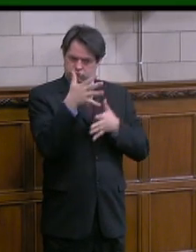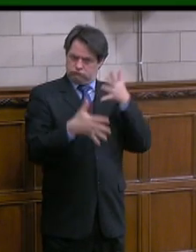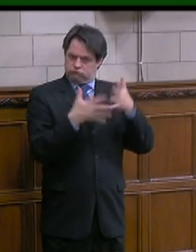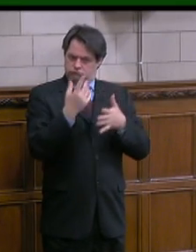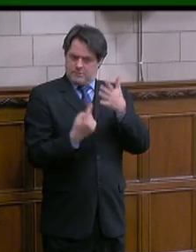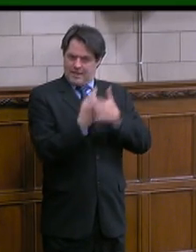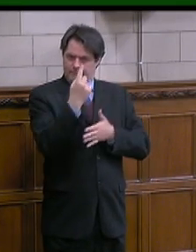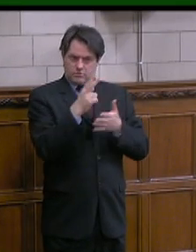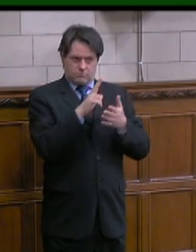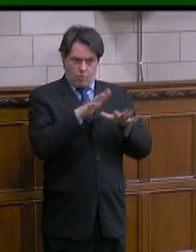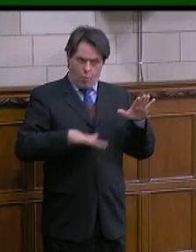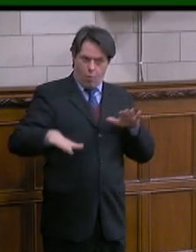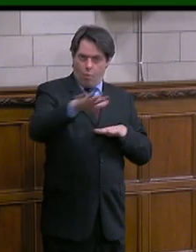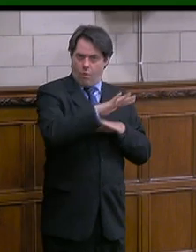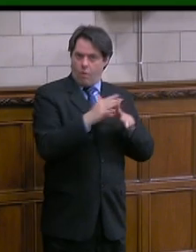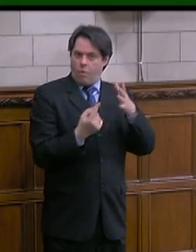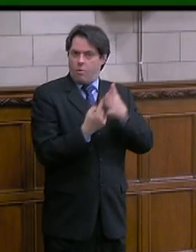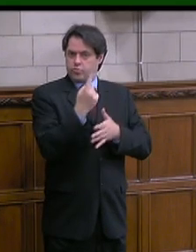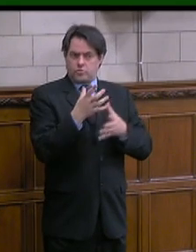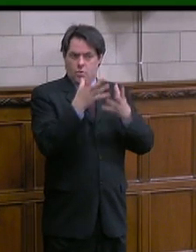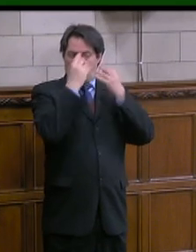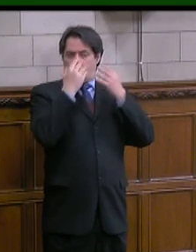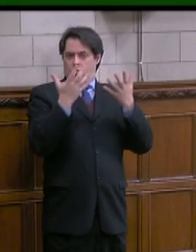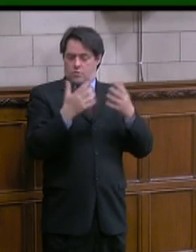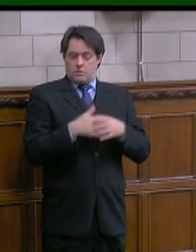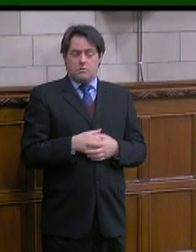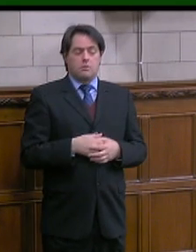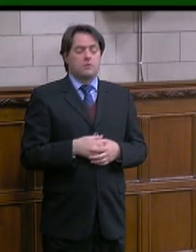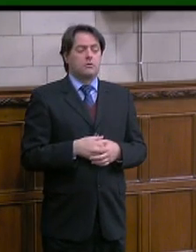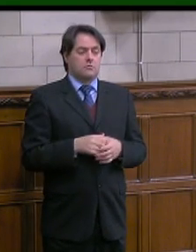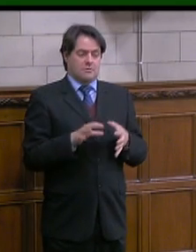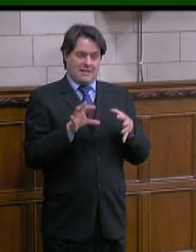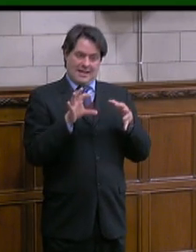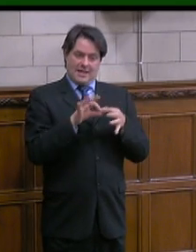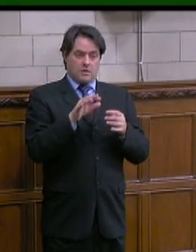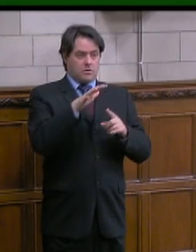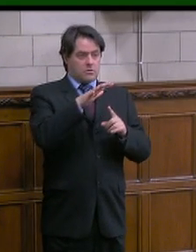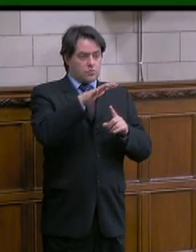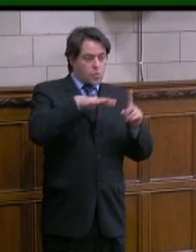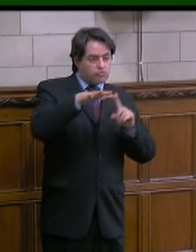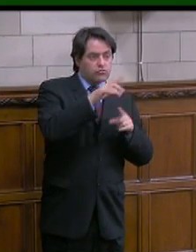learning sign language a universal opportunity: it would improve social and economic opportunities